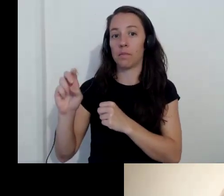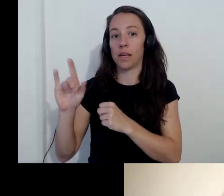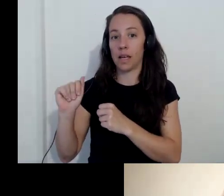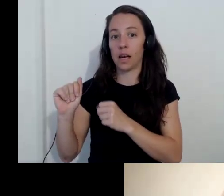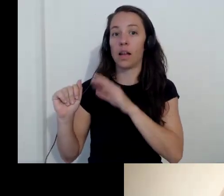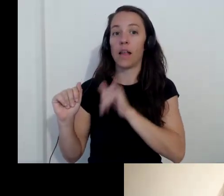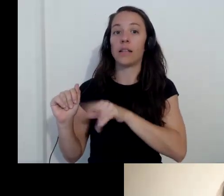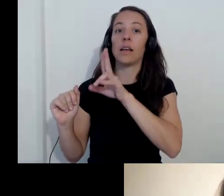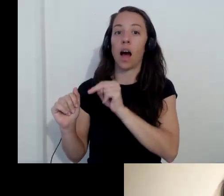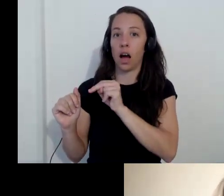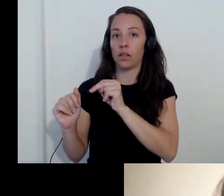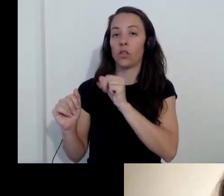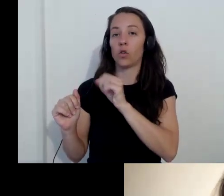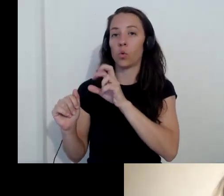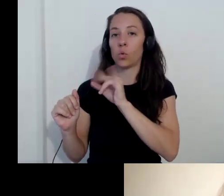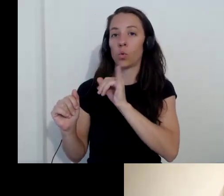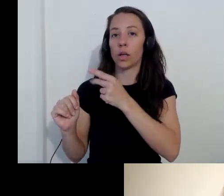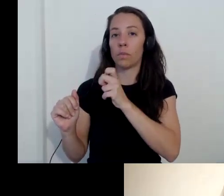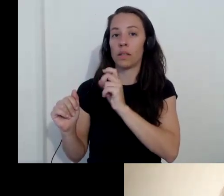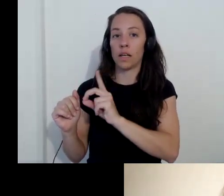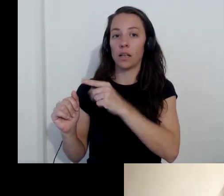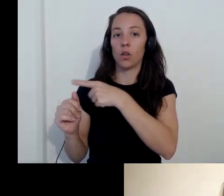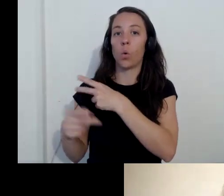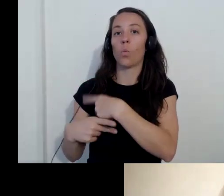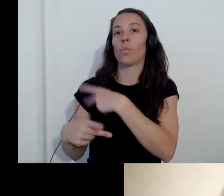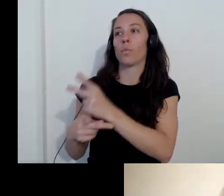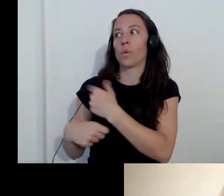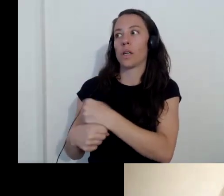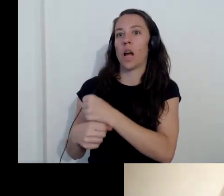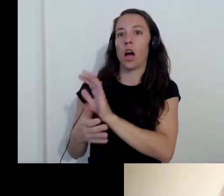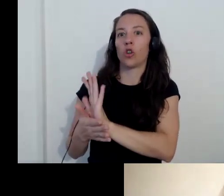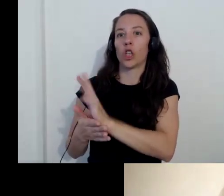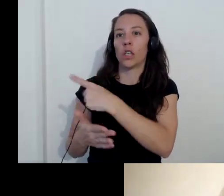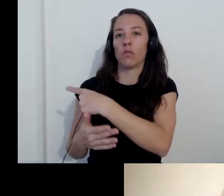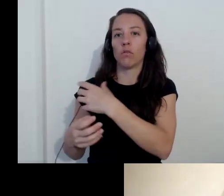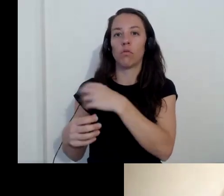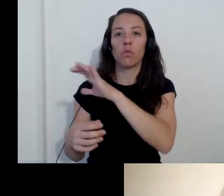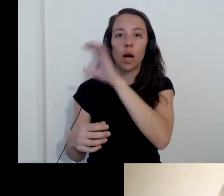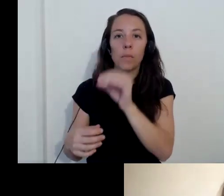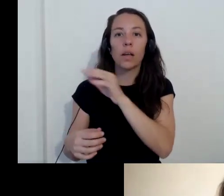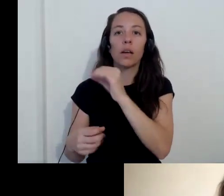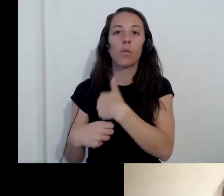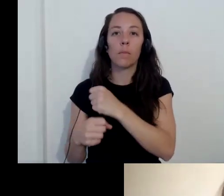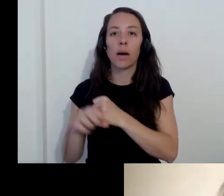company and we create documentaries to tell the untold stories of Disabled people and center the voices of Disabled people.